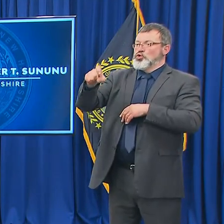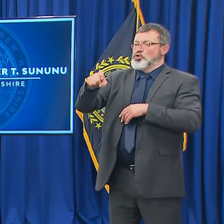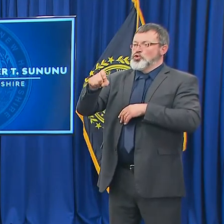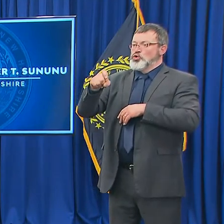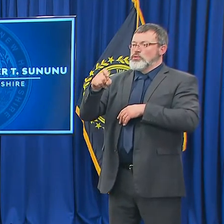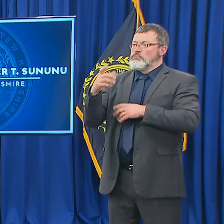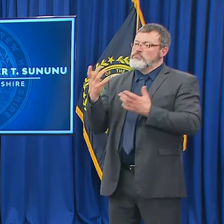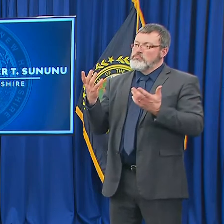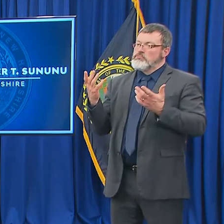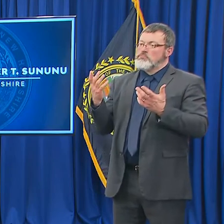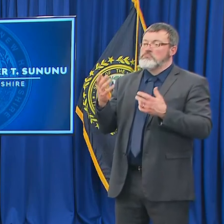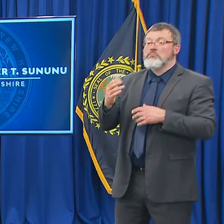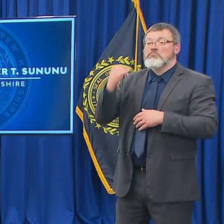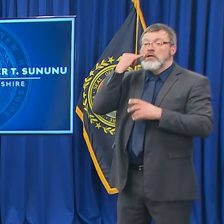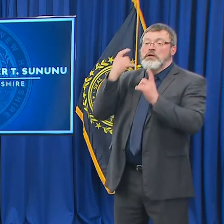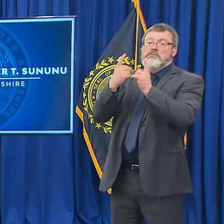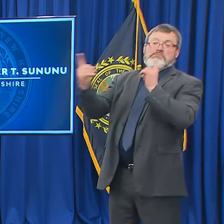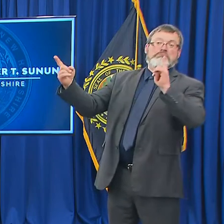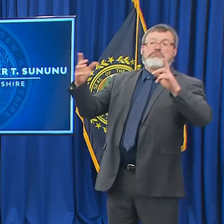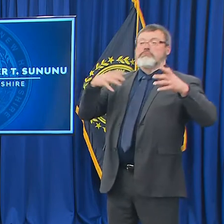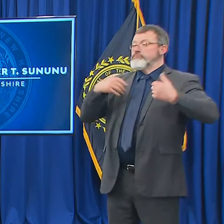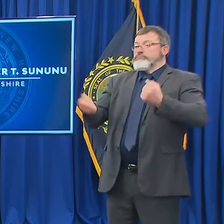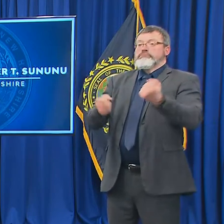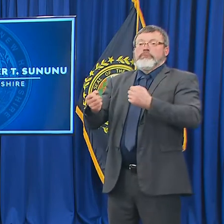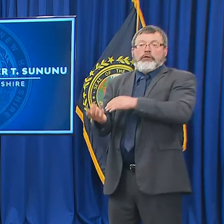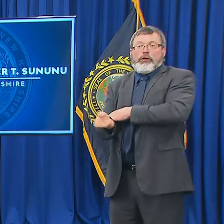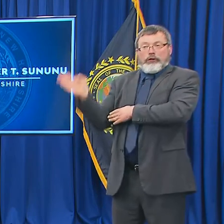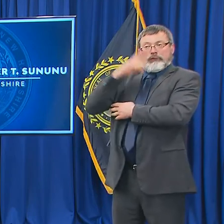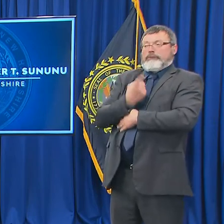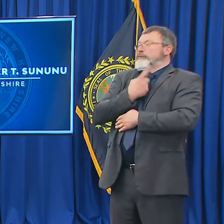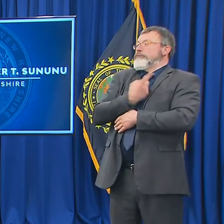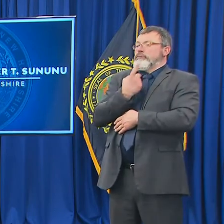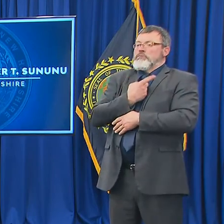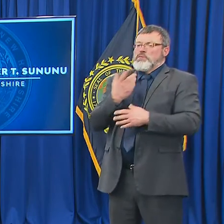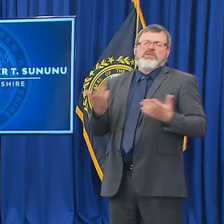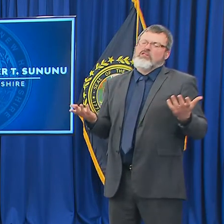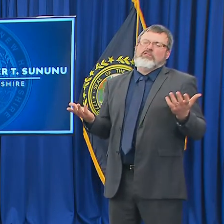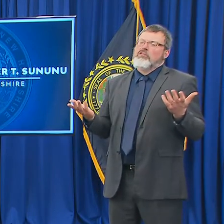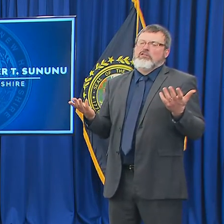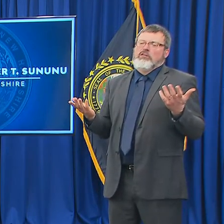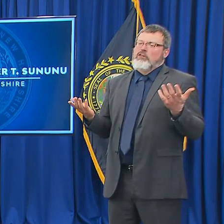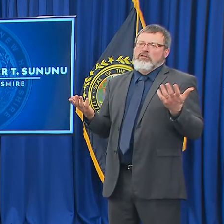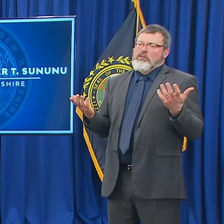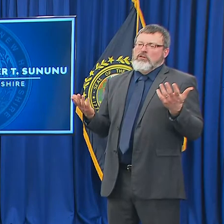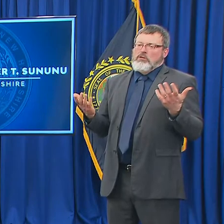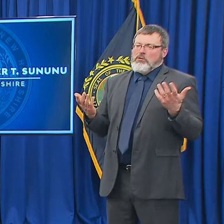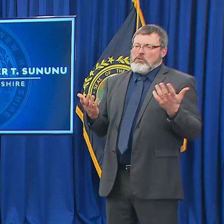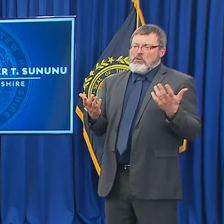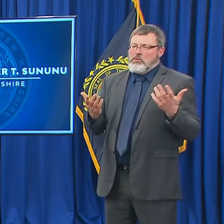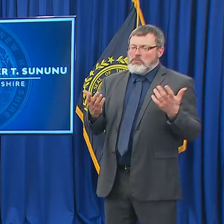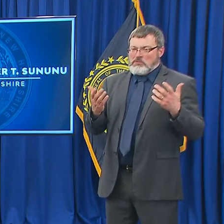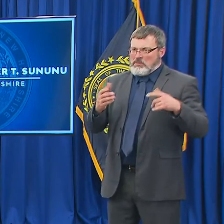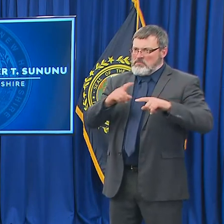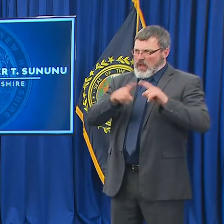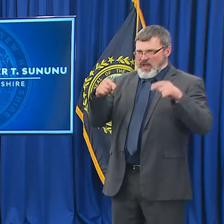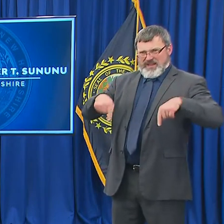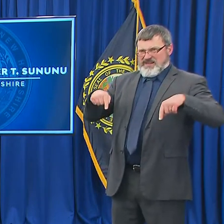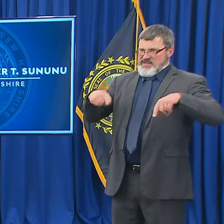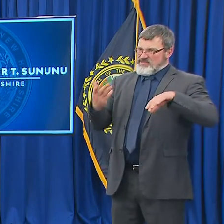from the federal government around these types of strategies. But I do want emphasize it is one layer or one of protection